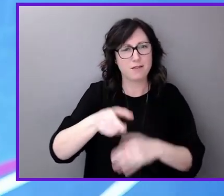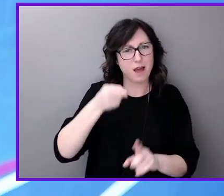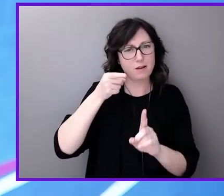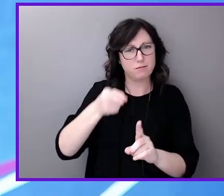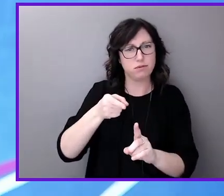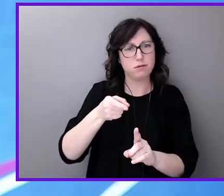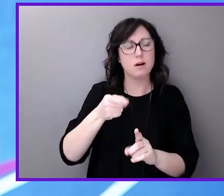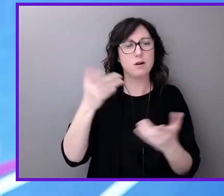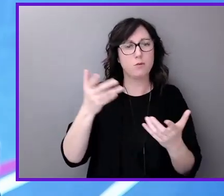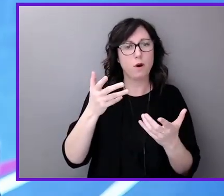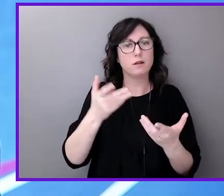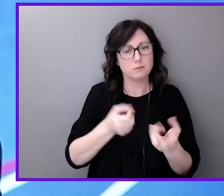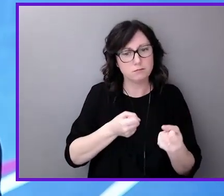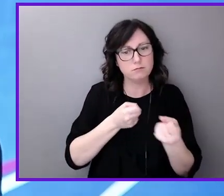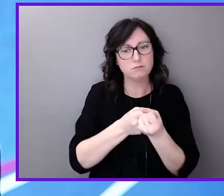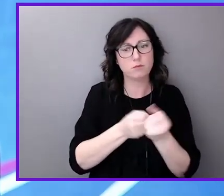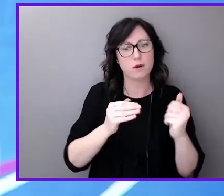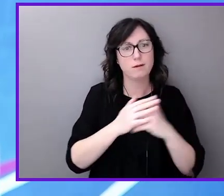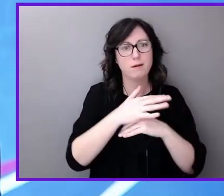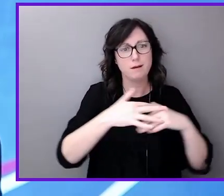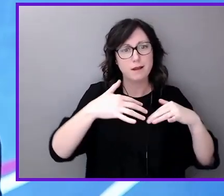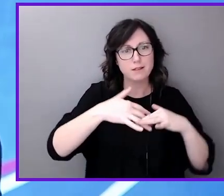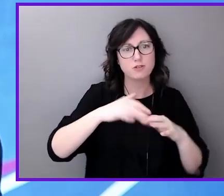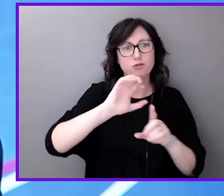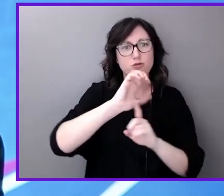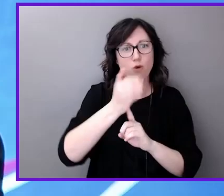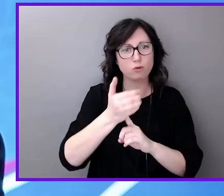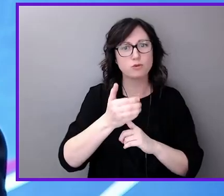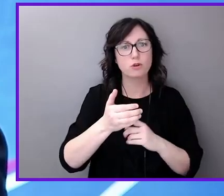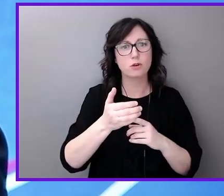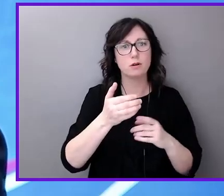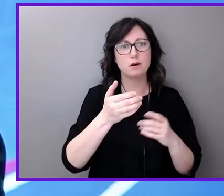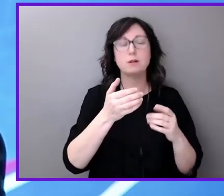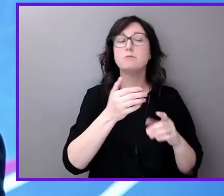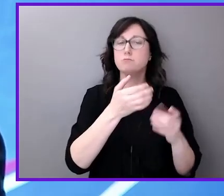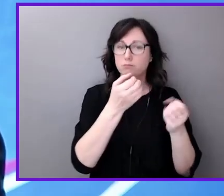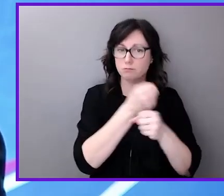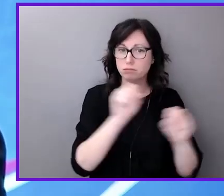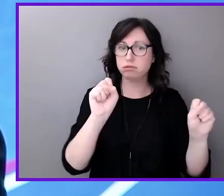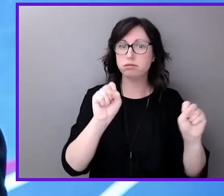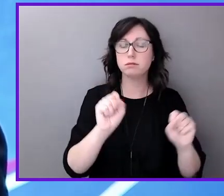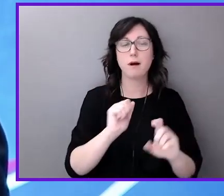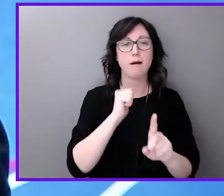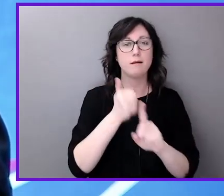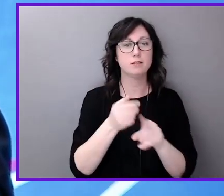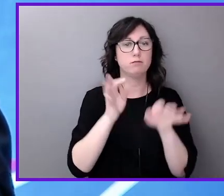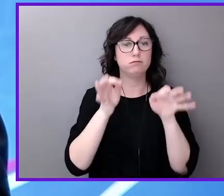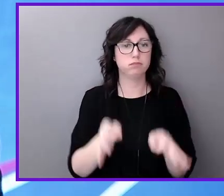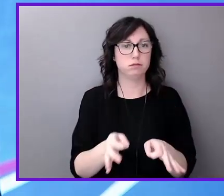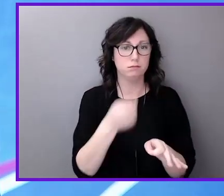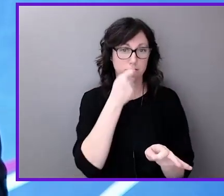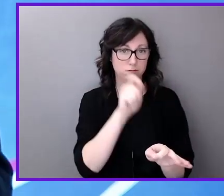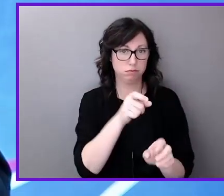towards Indigenous cultural sovereignty and self-determination at its core.